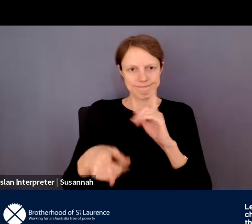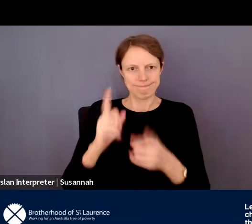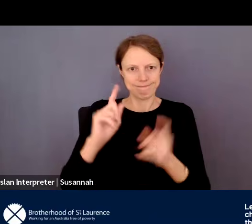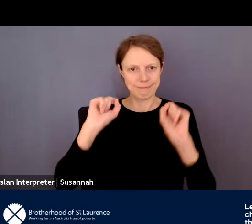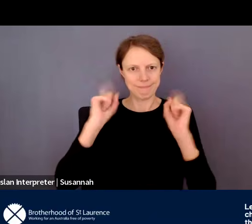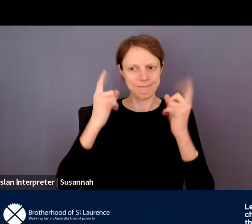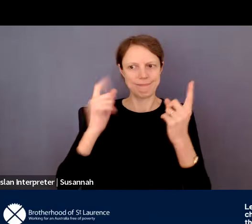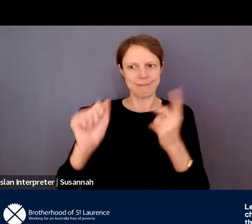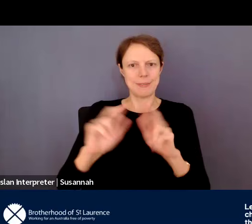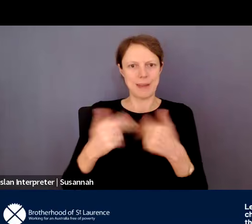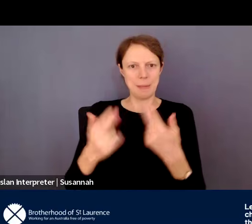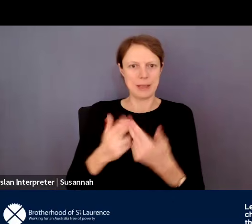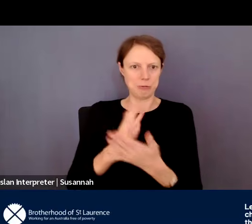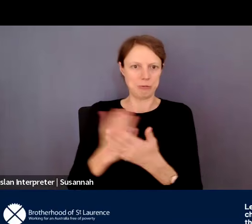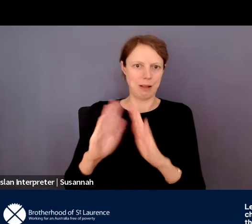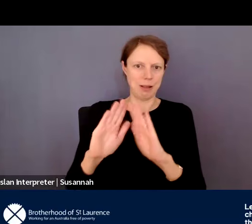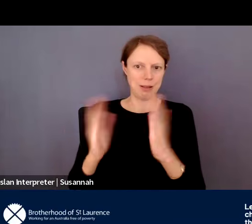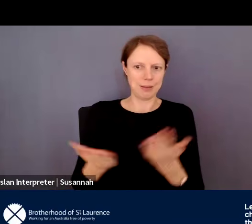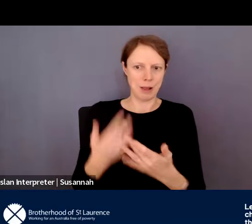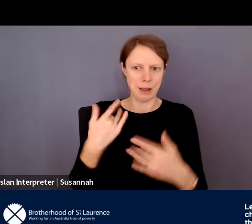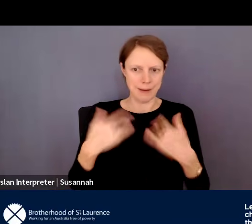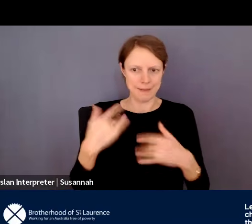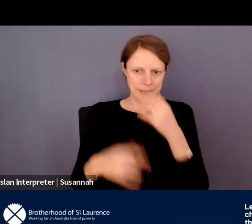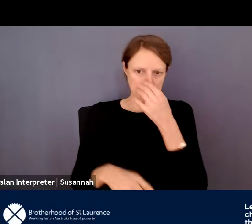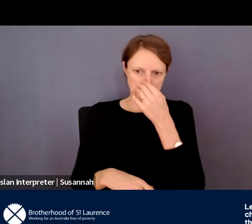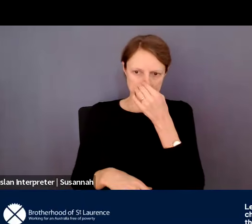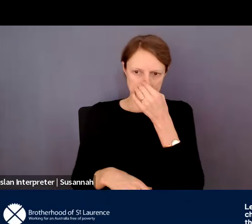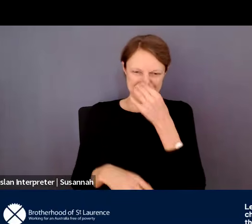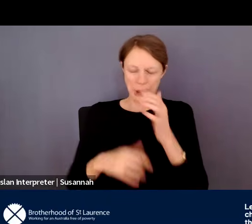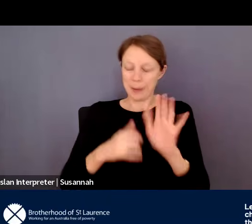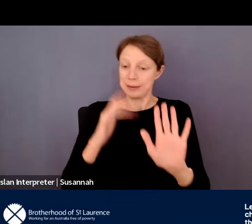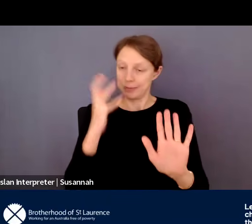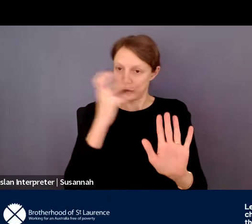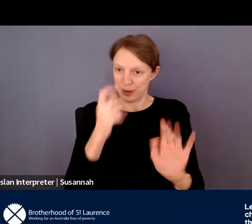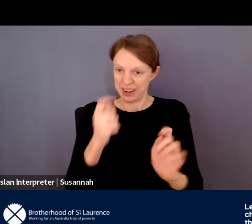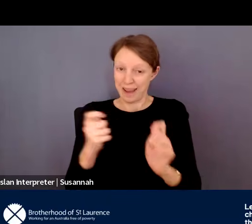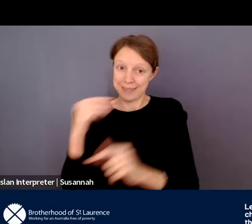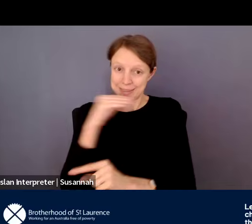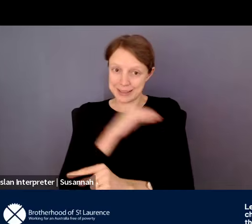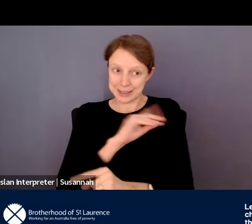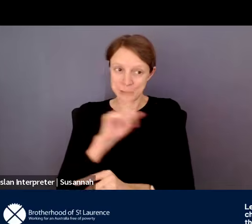my specialty, I guess it's sort of after lunch, my specialty is poo and so that's kind of an